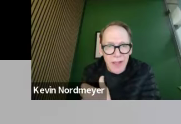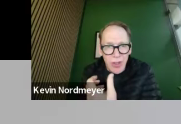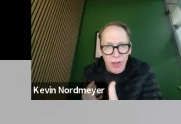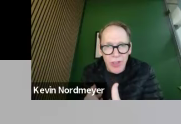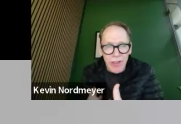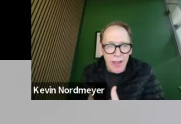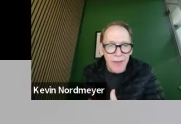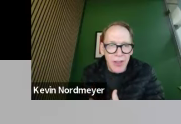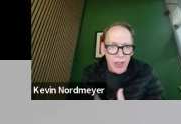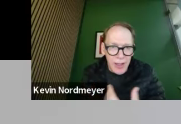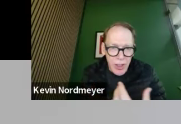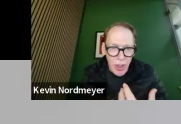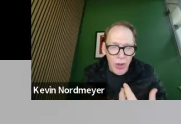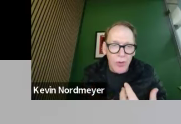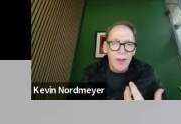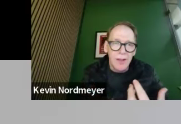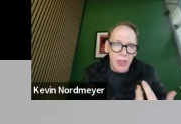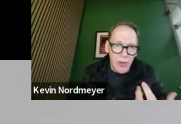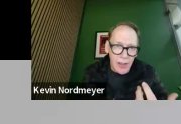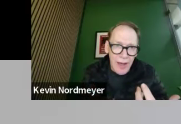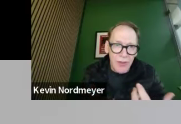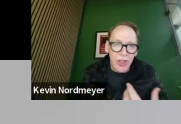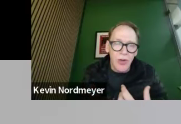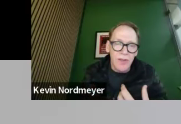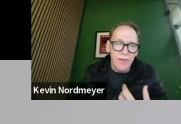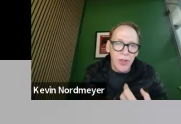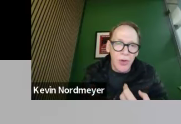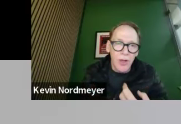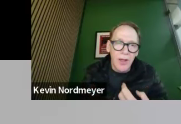So these two images, again, they just kinda show image on the left shows a view